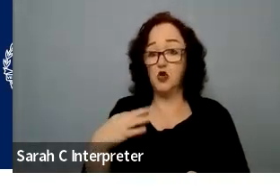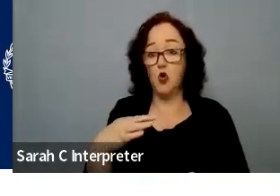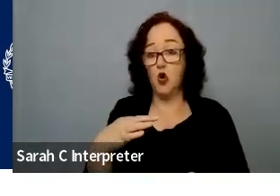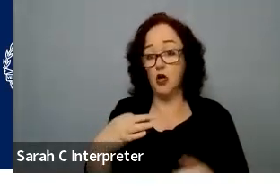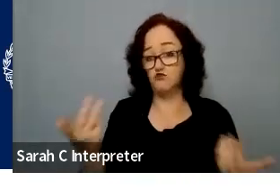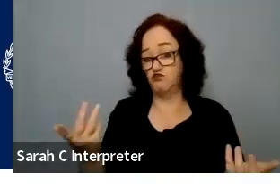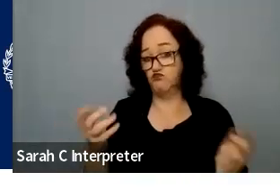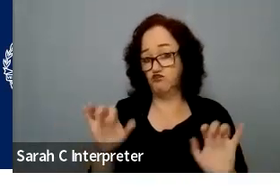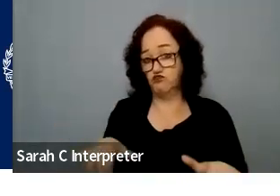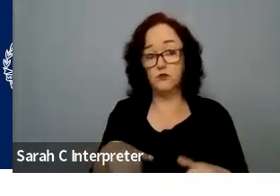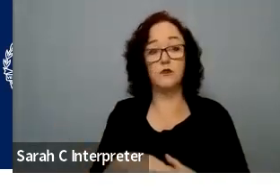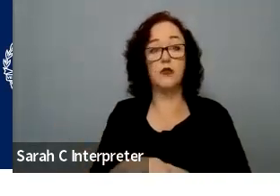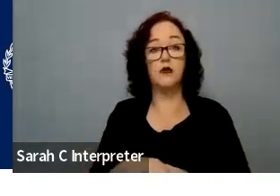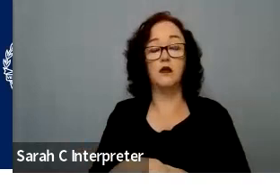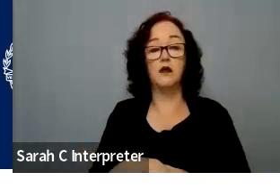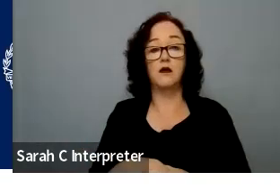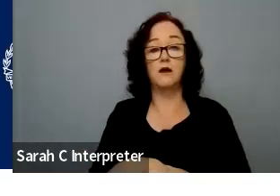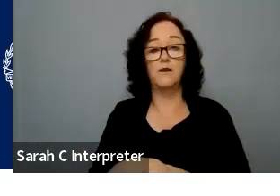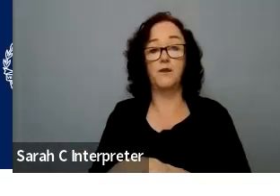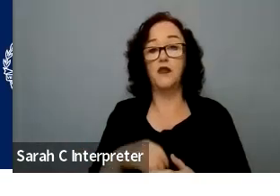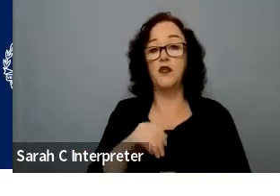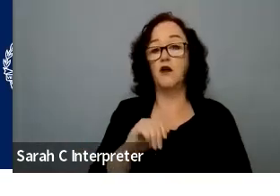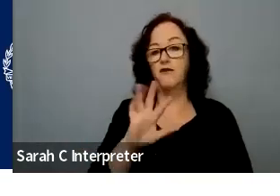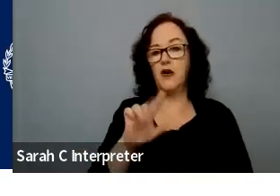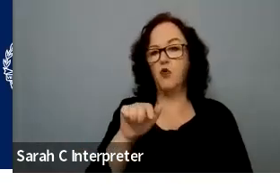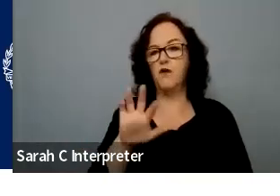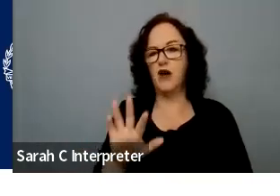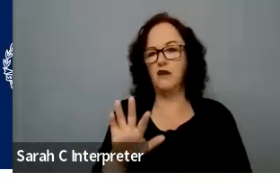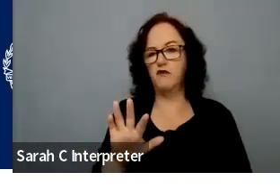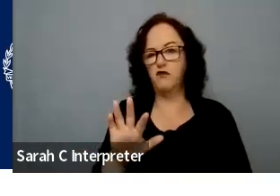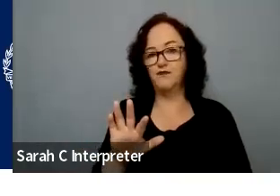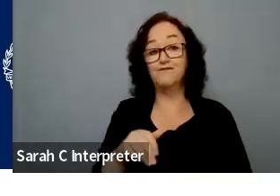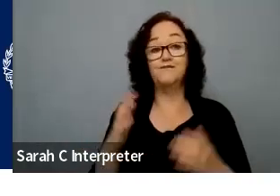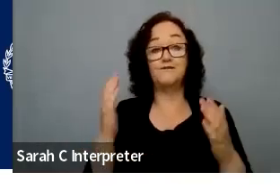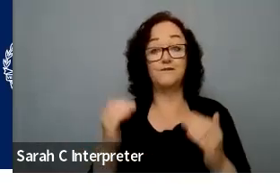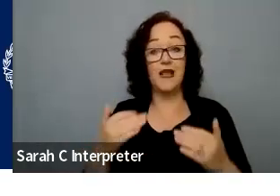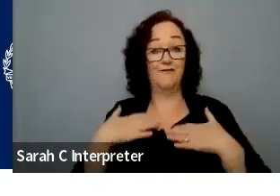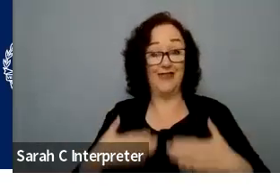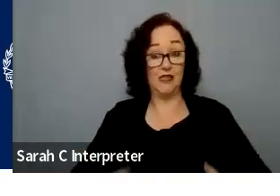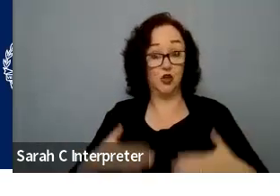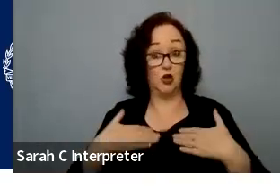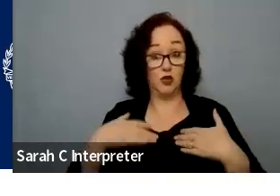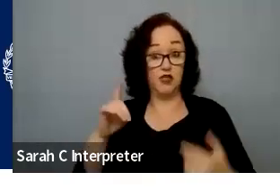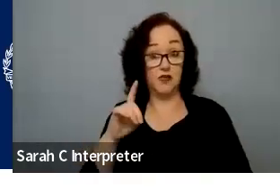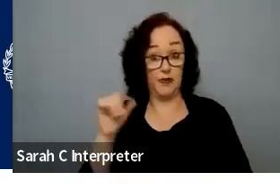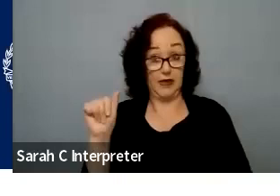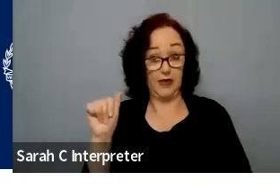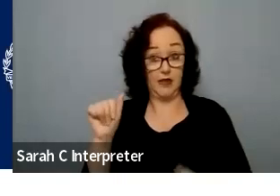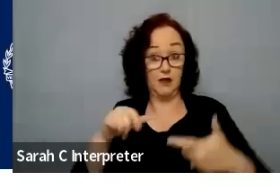and post-test scores on this were 5.5 on the physical disability scenario self rating scores